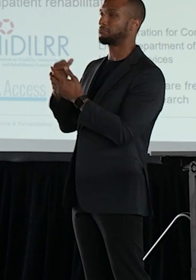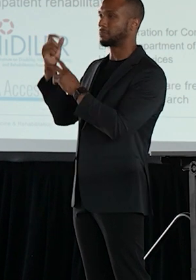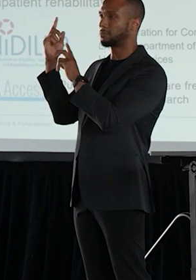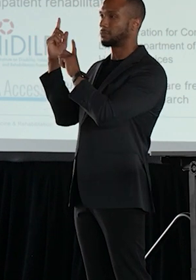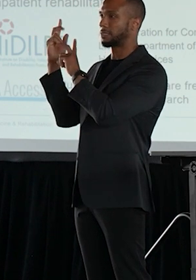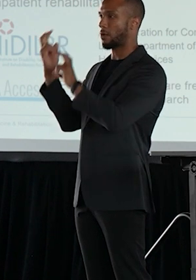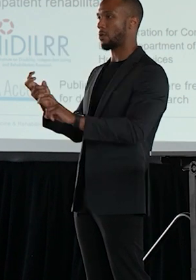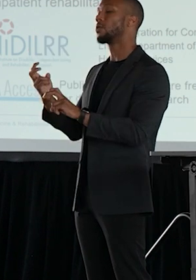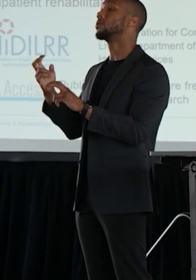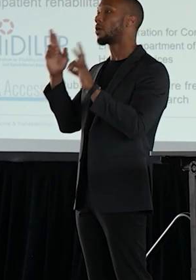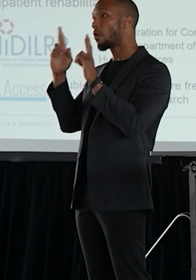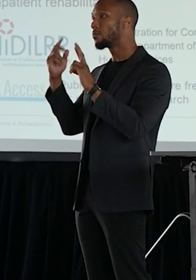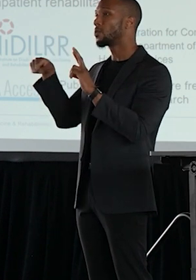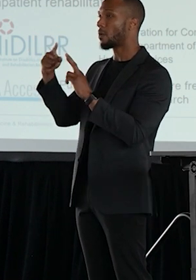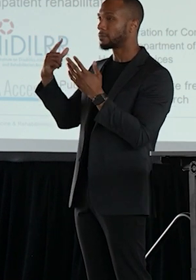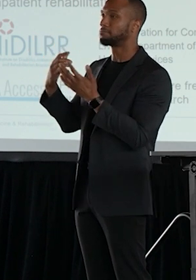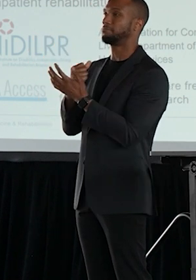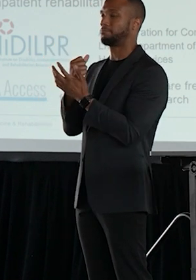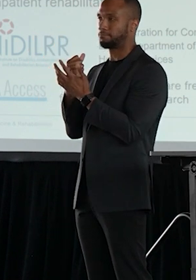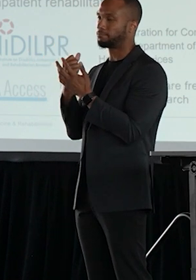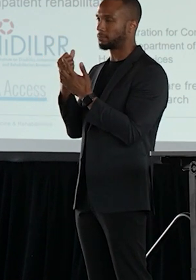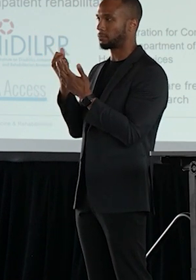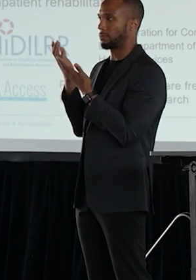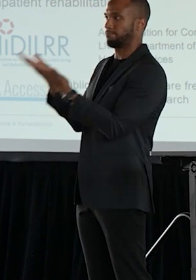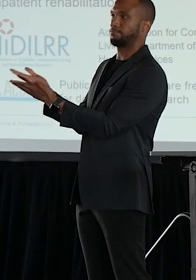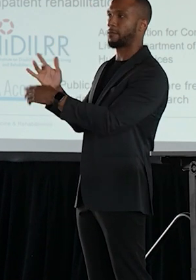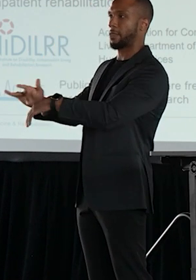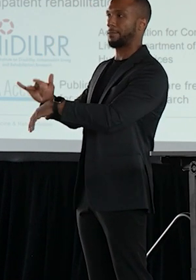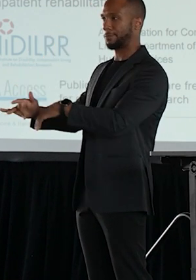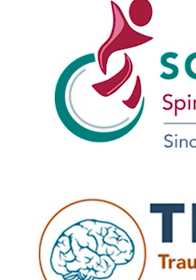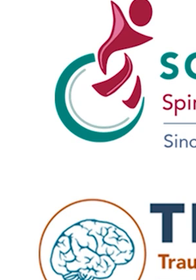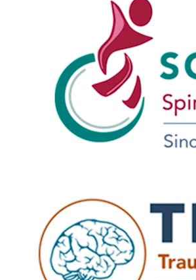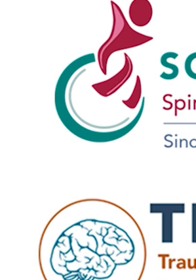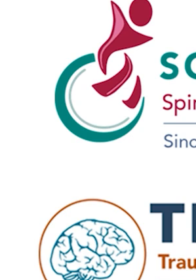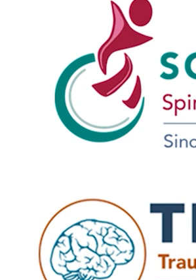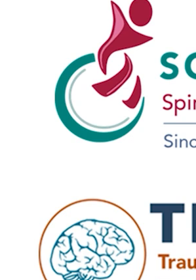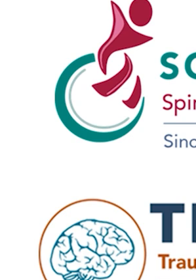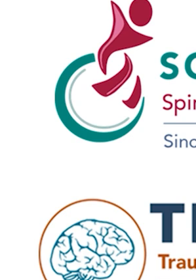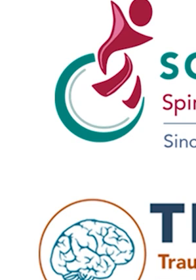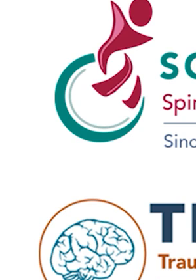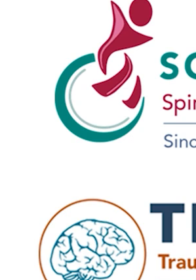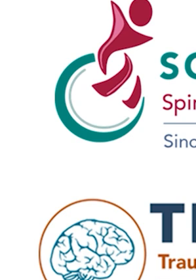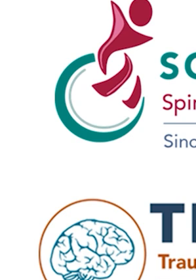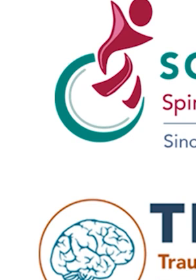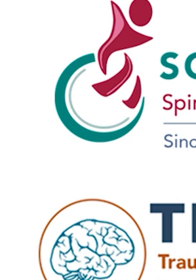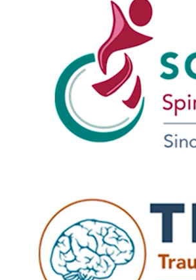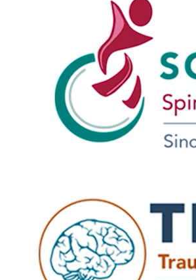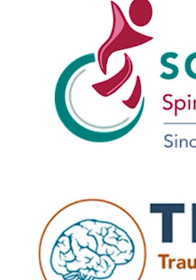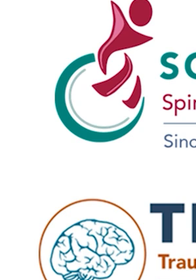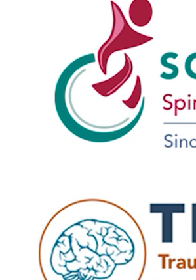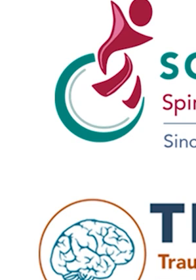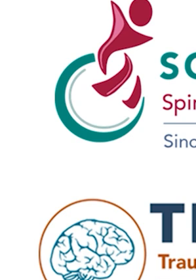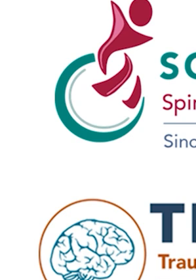can take advantage of this available data set. All right.